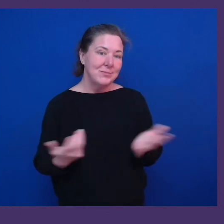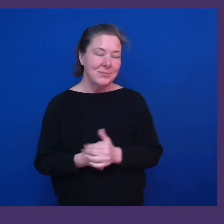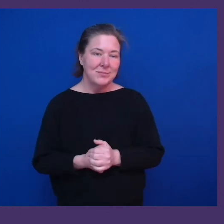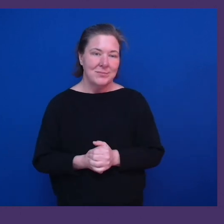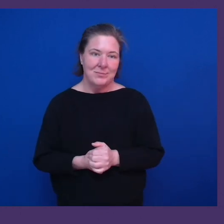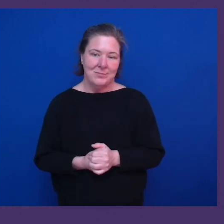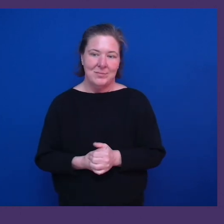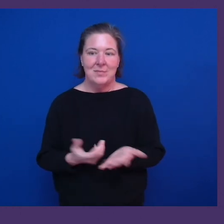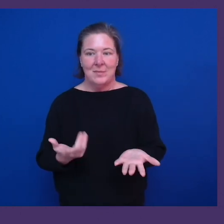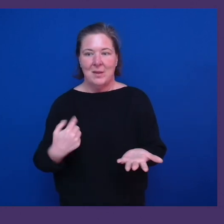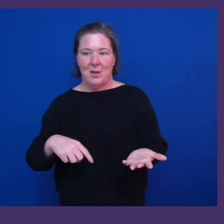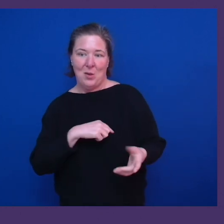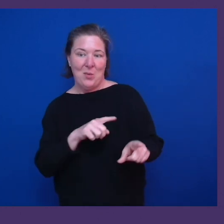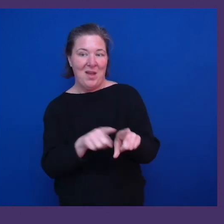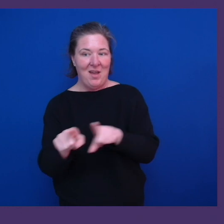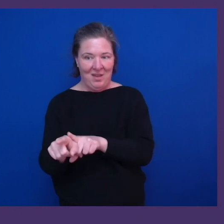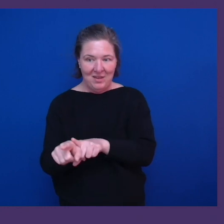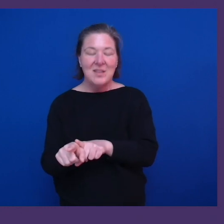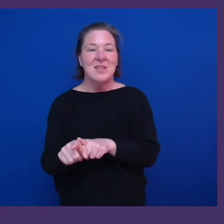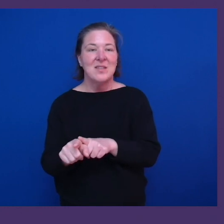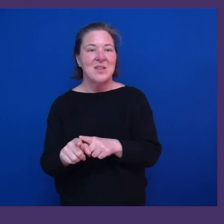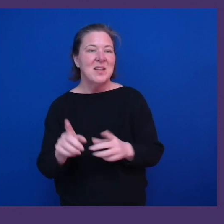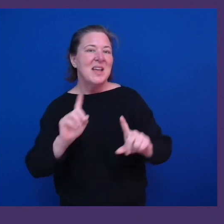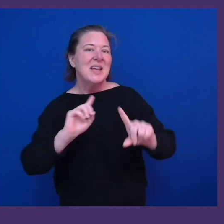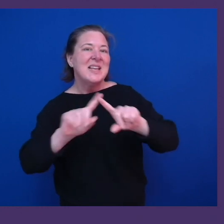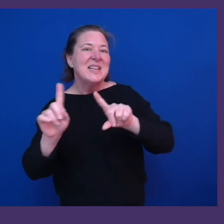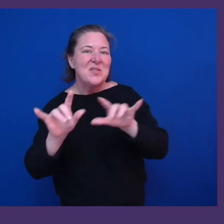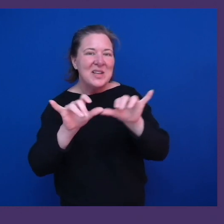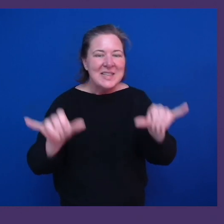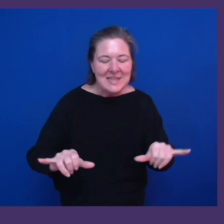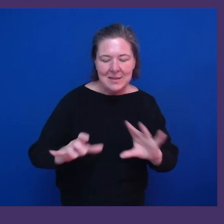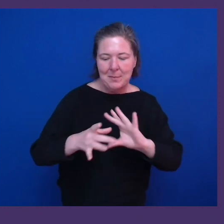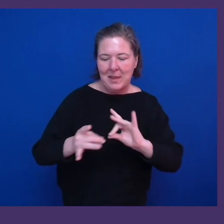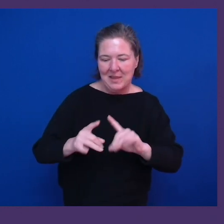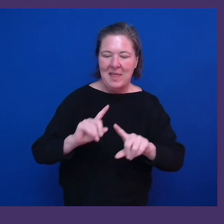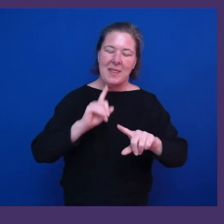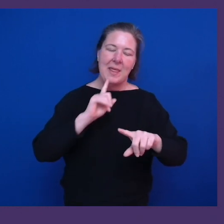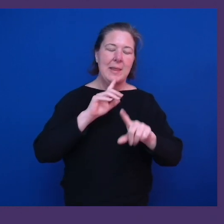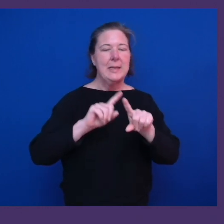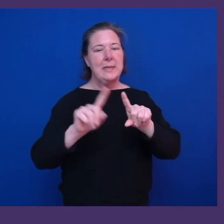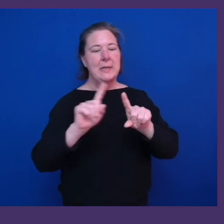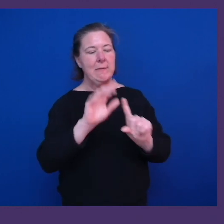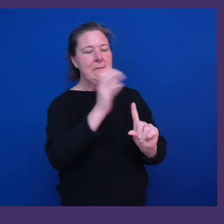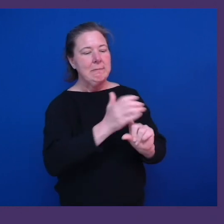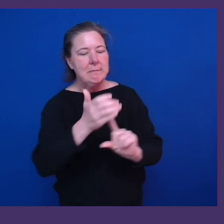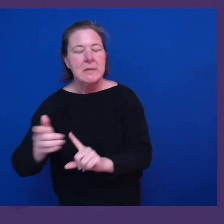different system messages in the various personas of the assistants we have. And so, this system message is meant